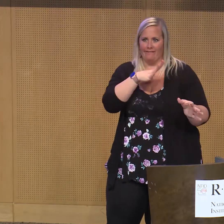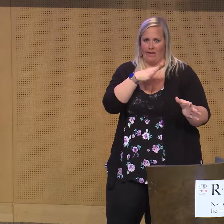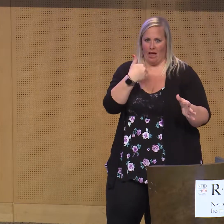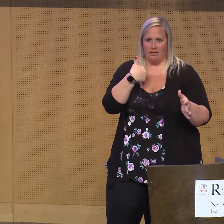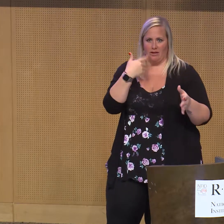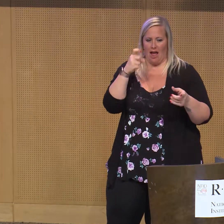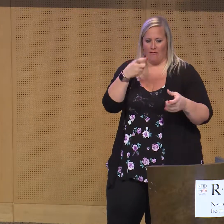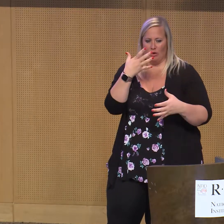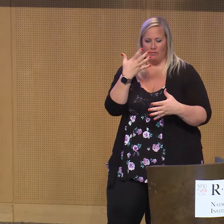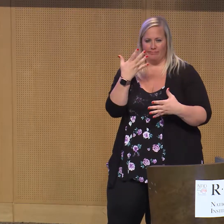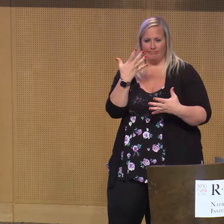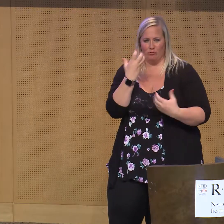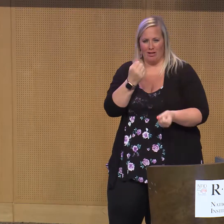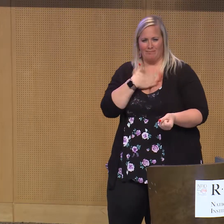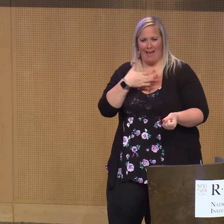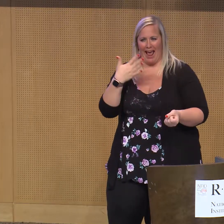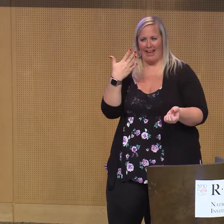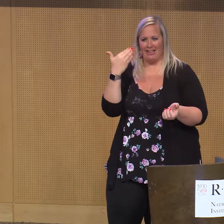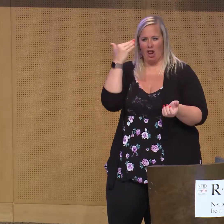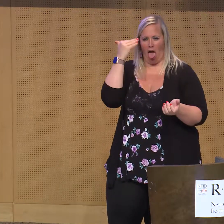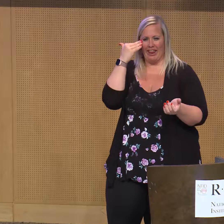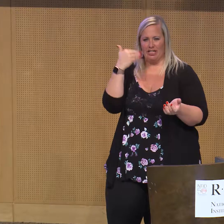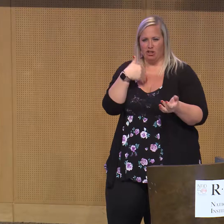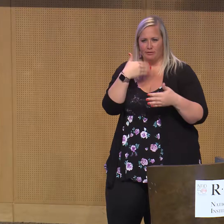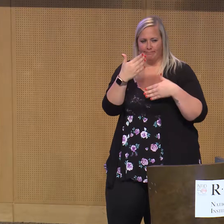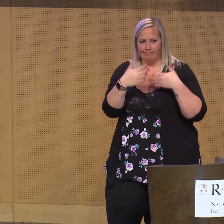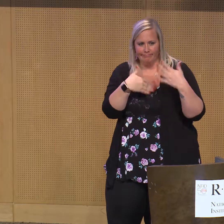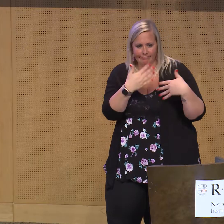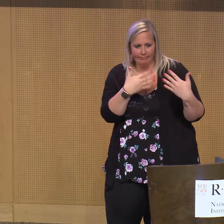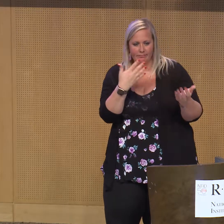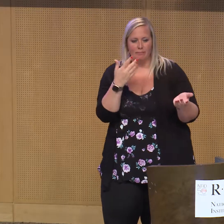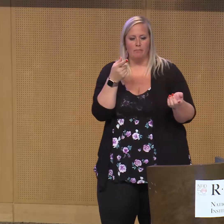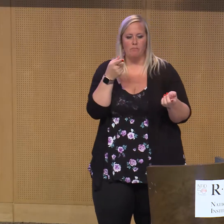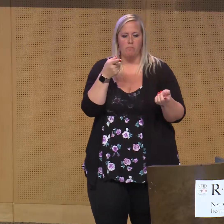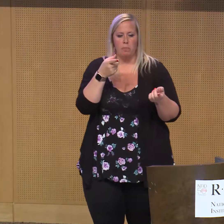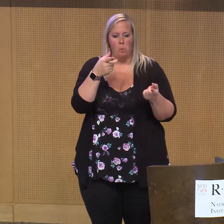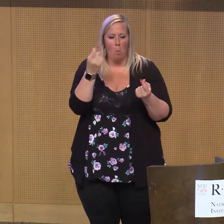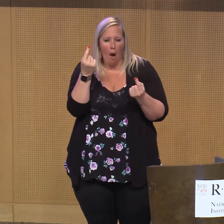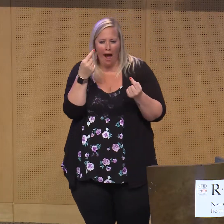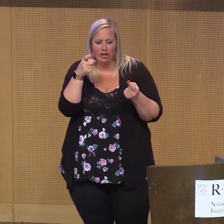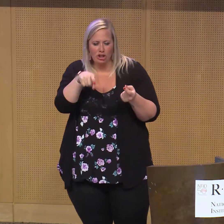You decide." In which case, they're trusting my knowledge of their company.